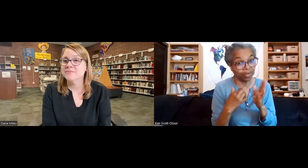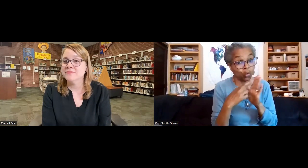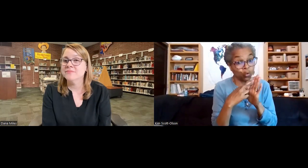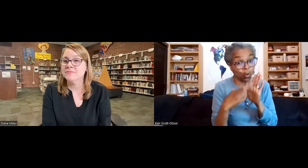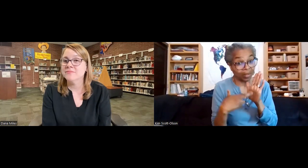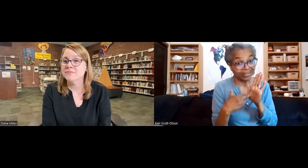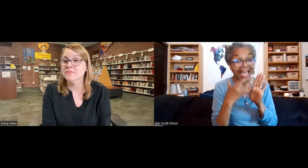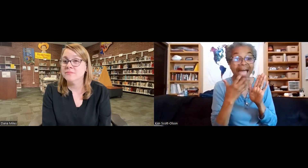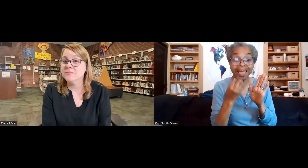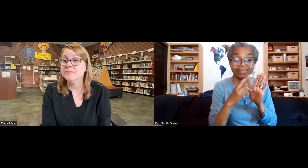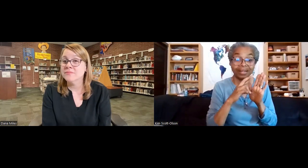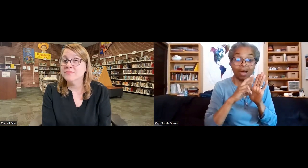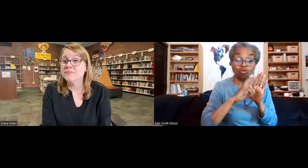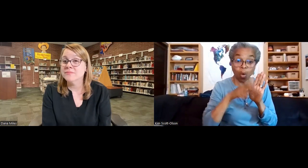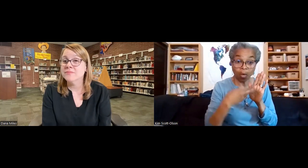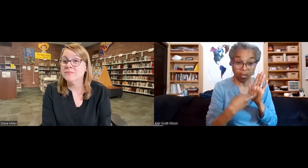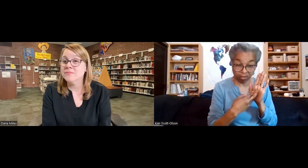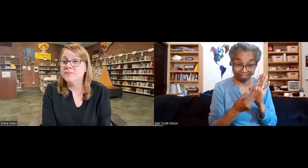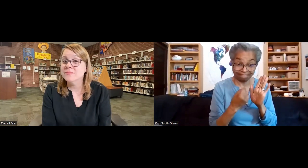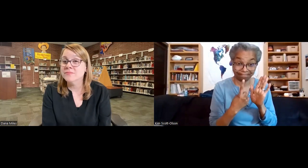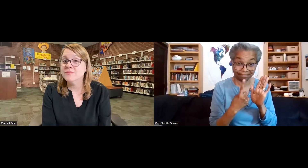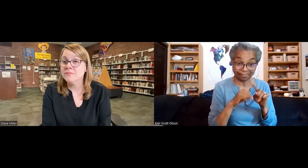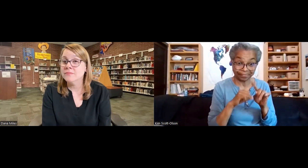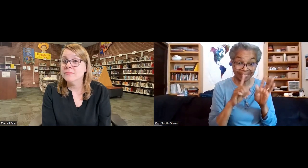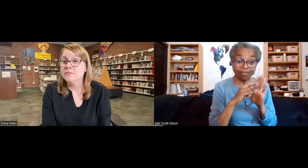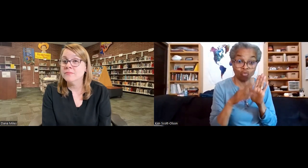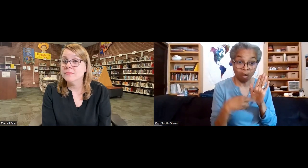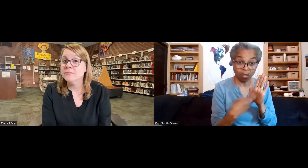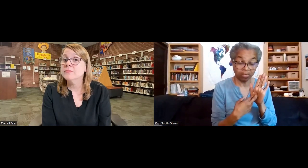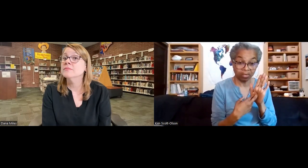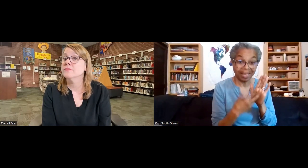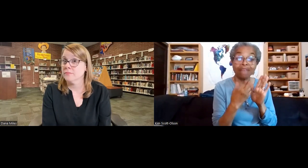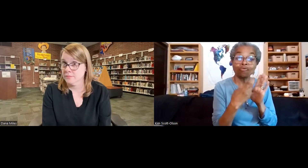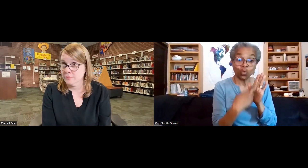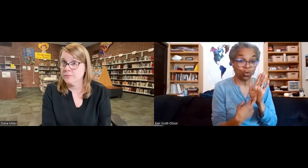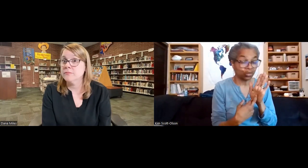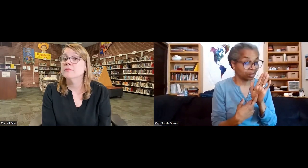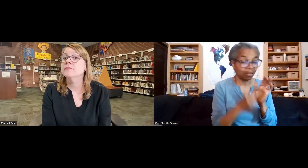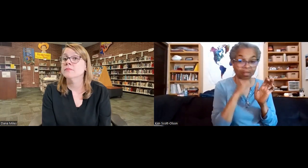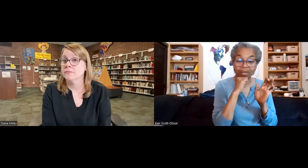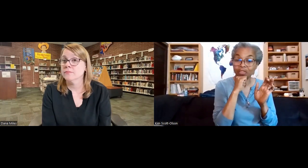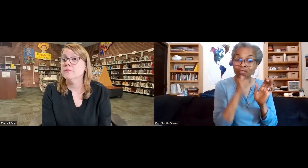you’re aware of the rules and roles involved with that.